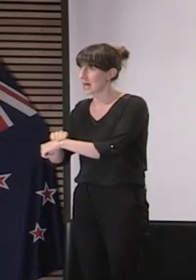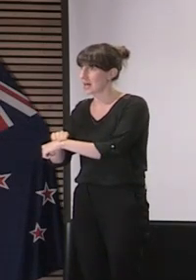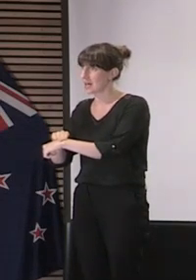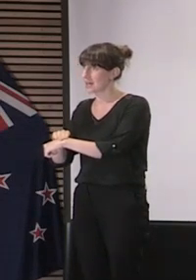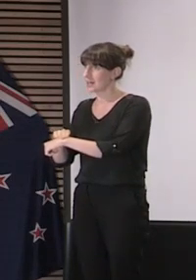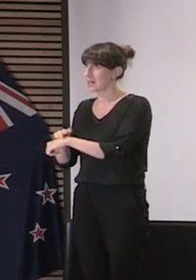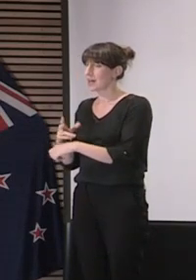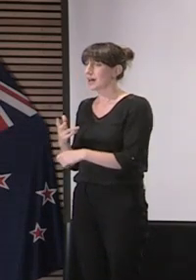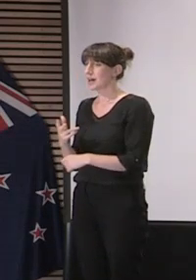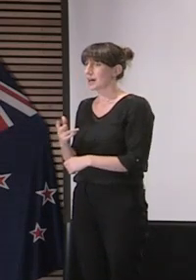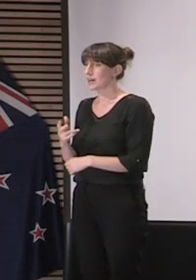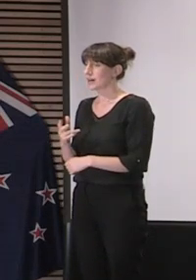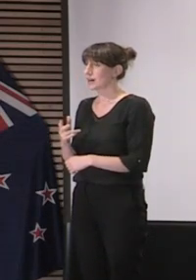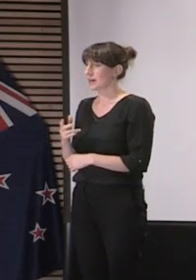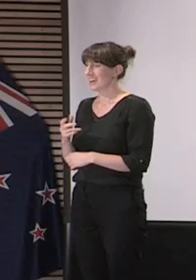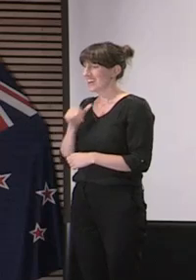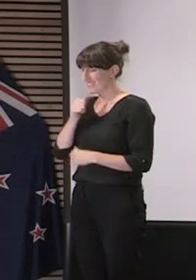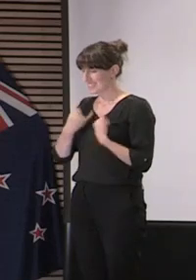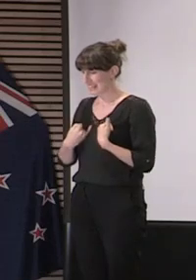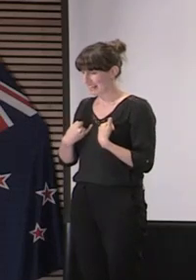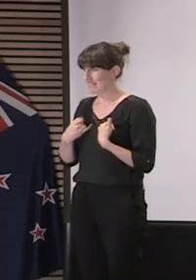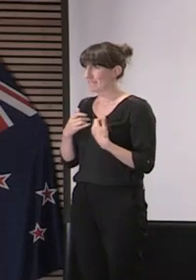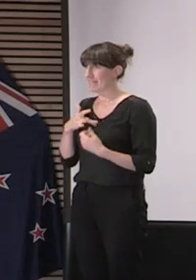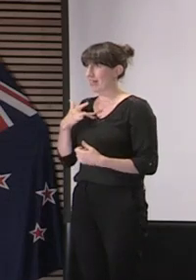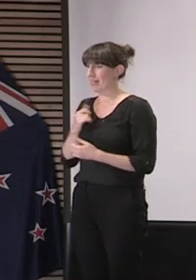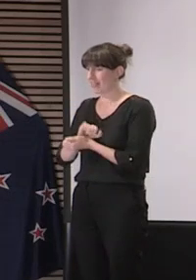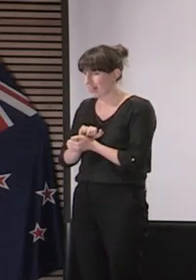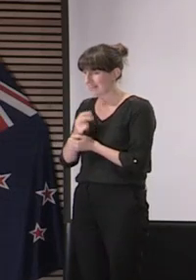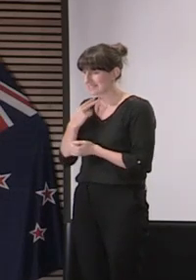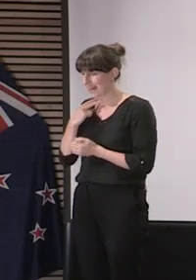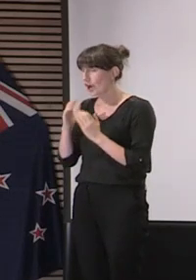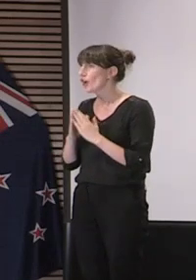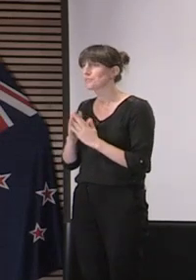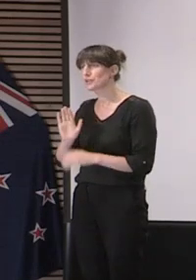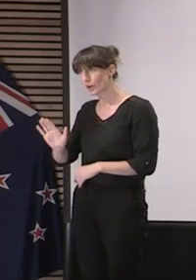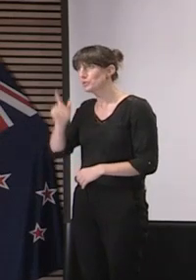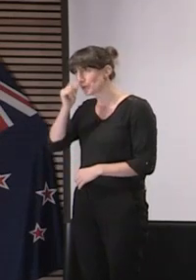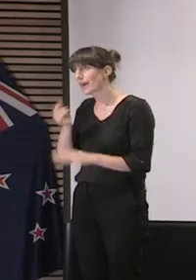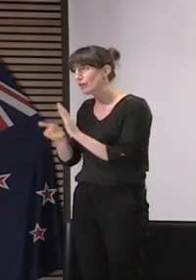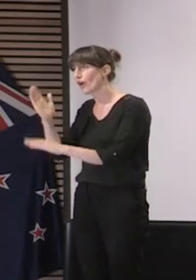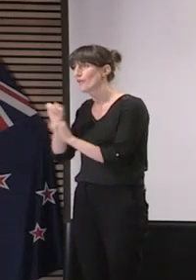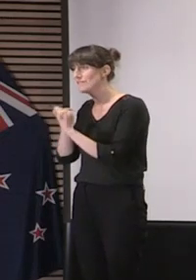is not a "you can't leave your home", if there is a need medically to be able to seek